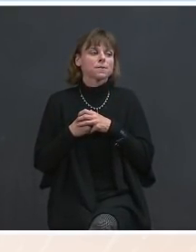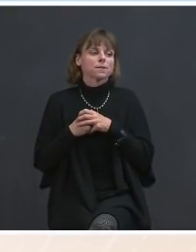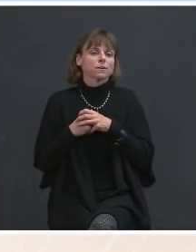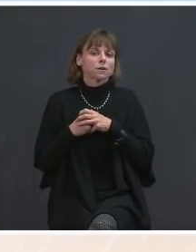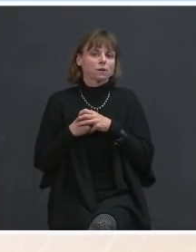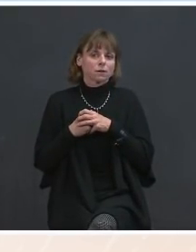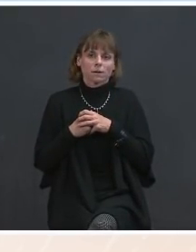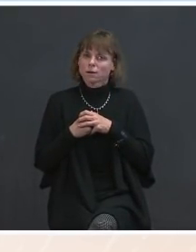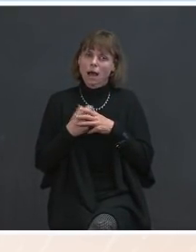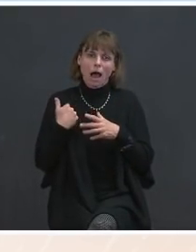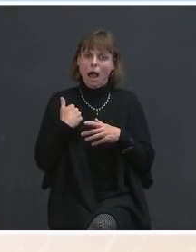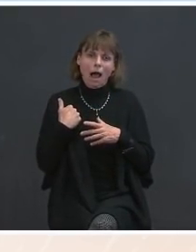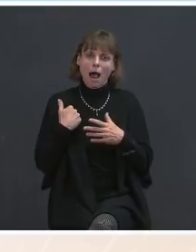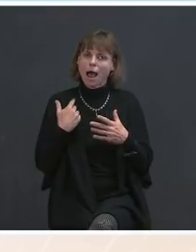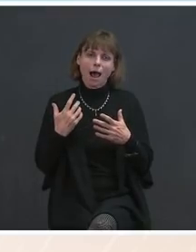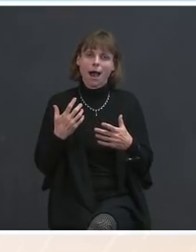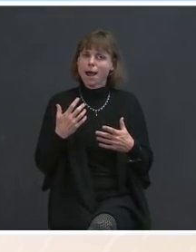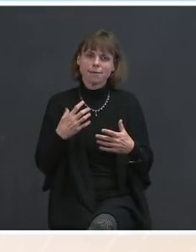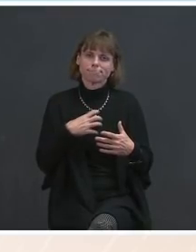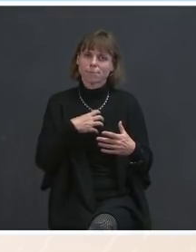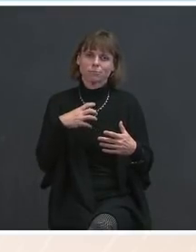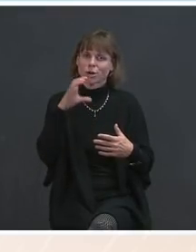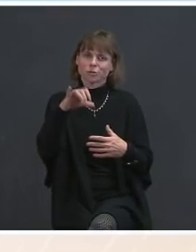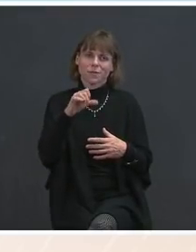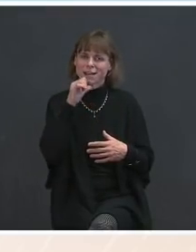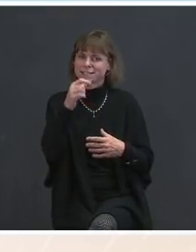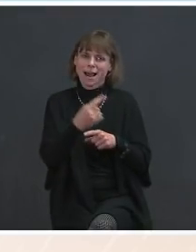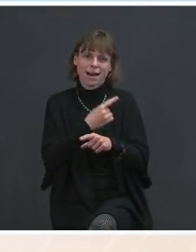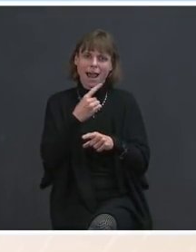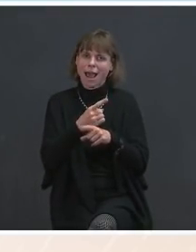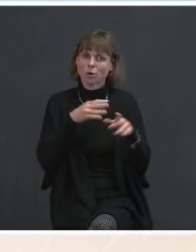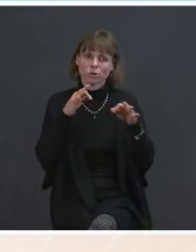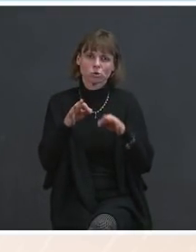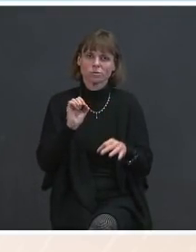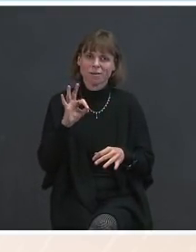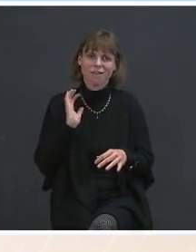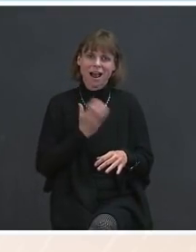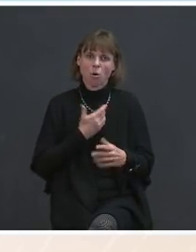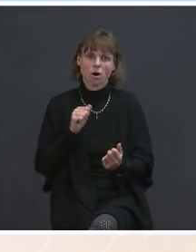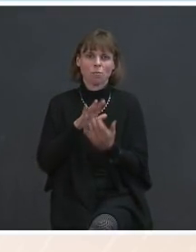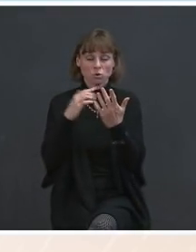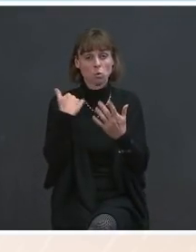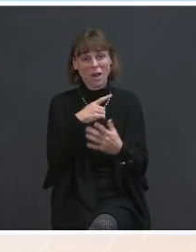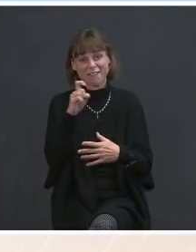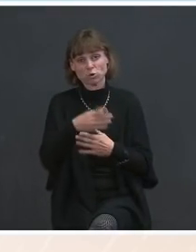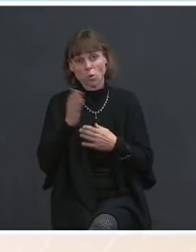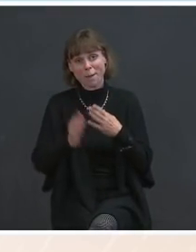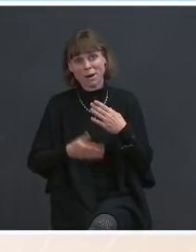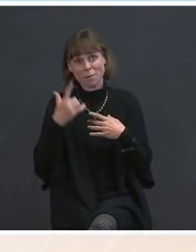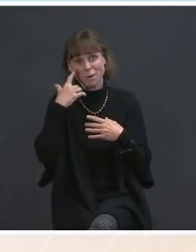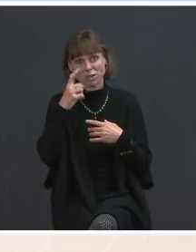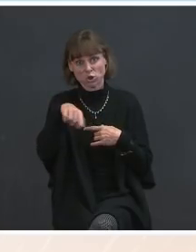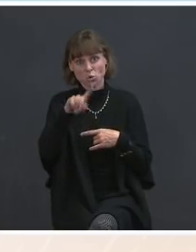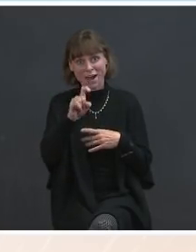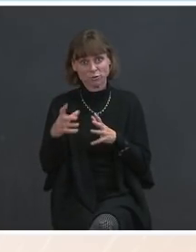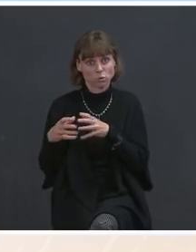I don't think that's an accurate description of our approach. I know we have to wrap this up here because I think you guys have to gather for the event, but --